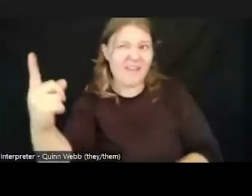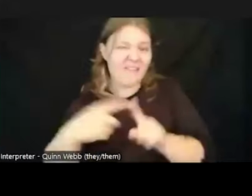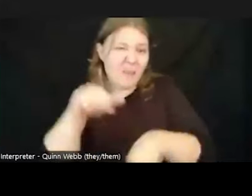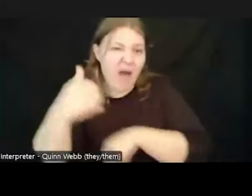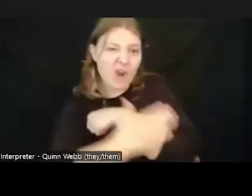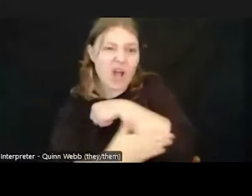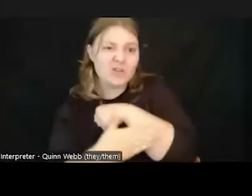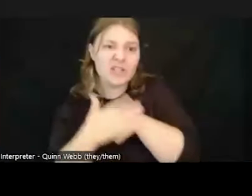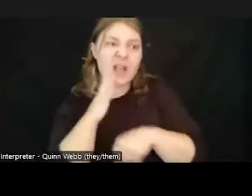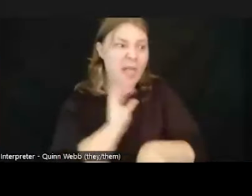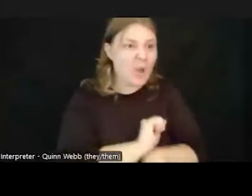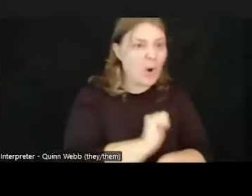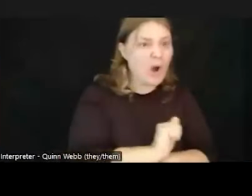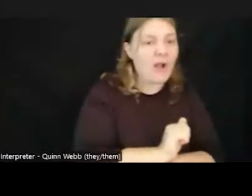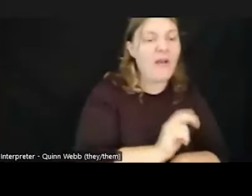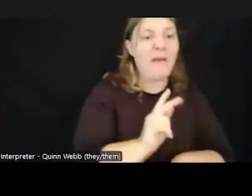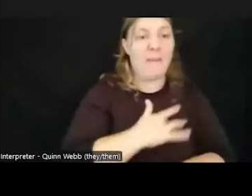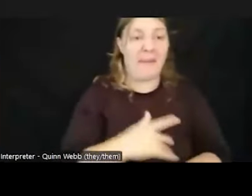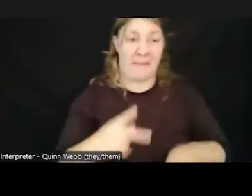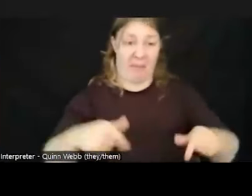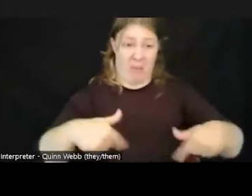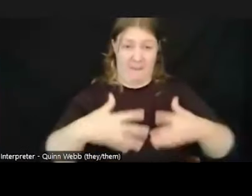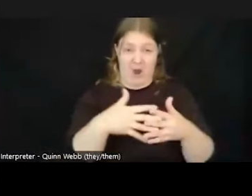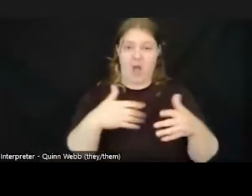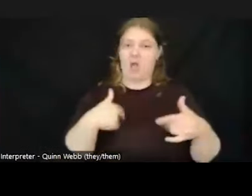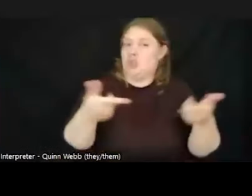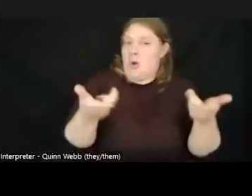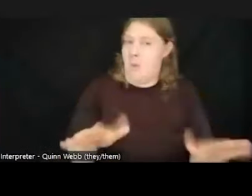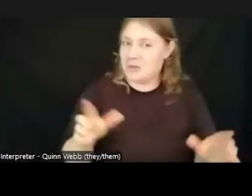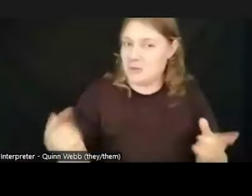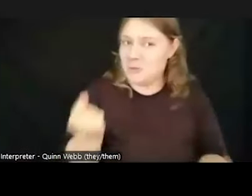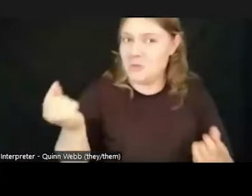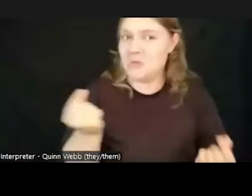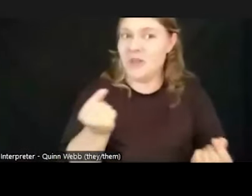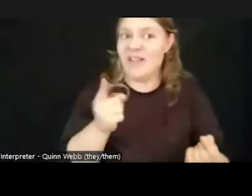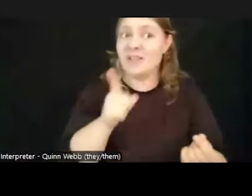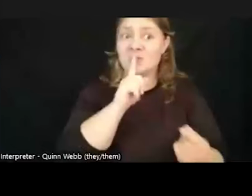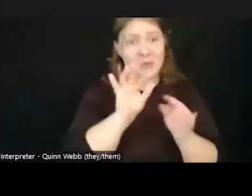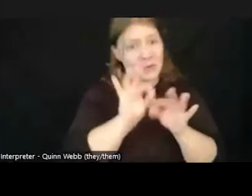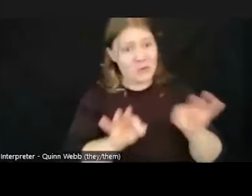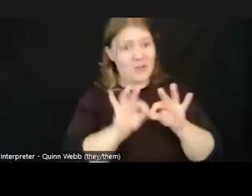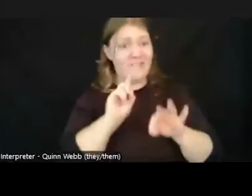we don't want to do that is crucial for a lot of us to continue to do the work that we do putting